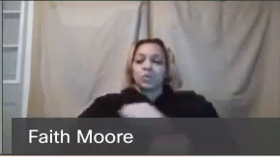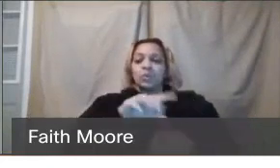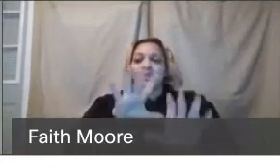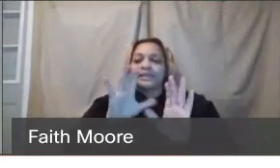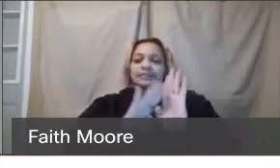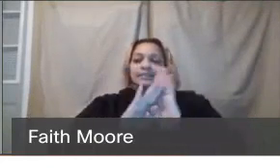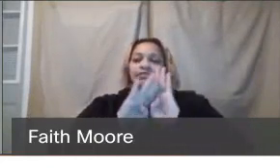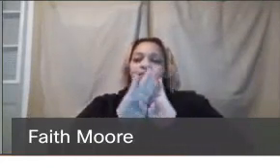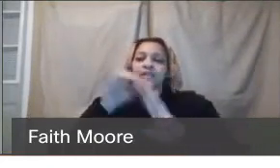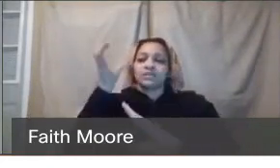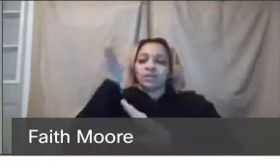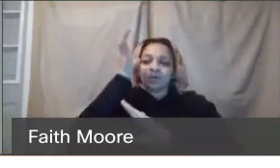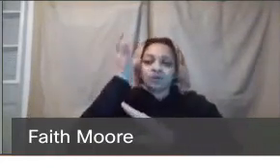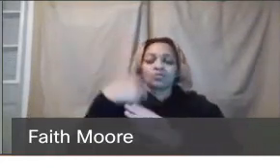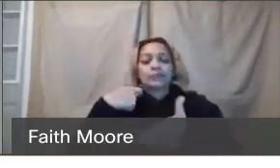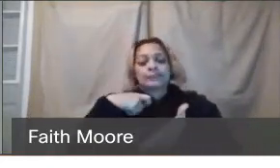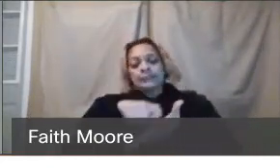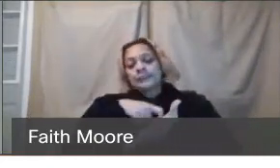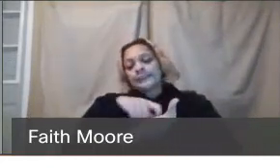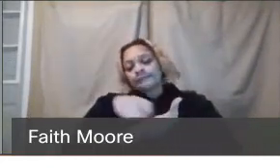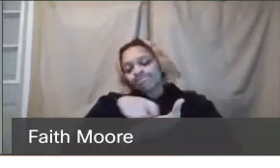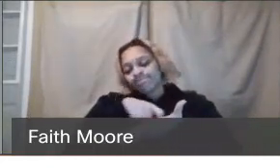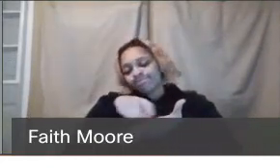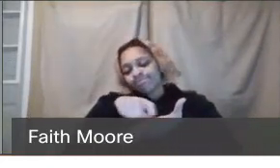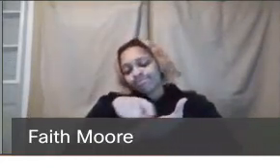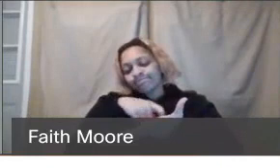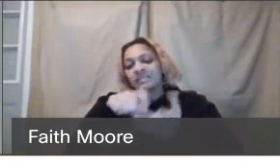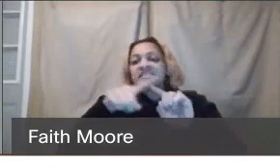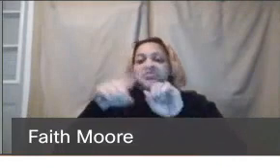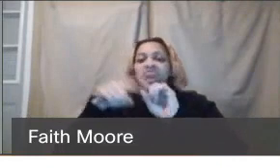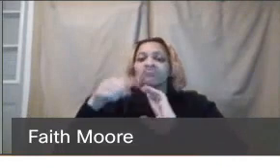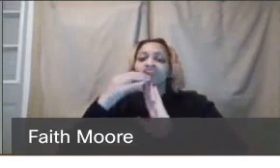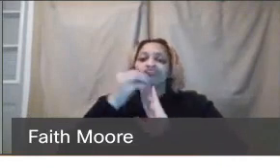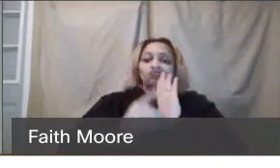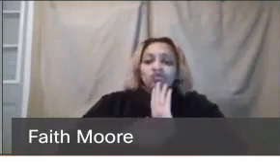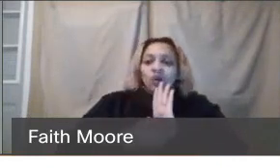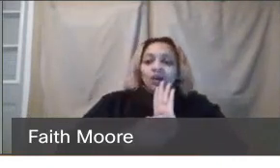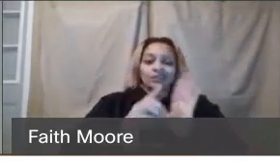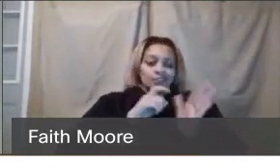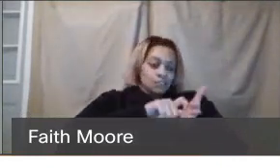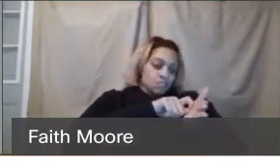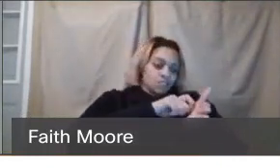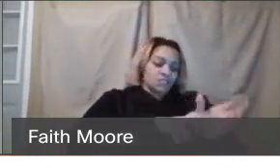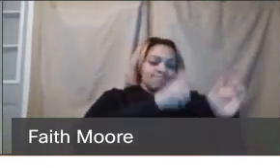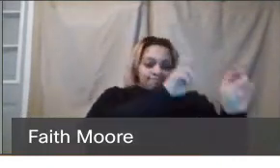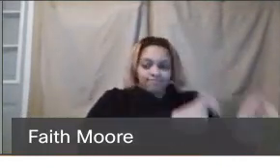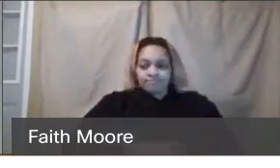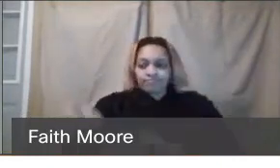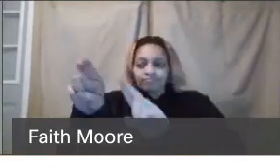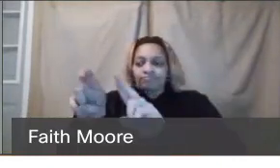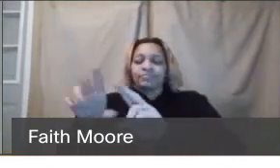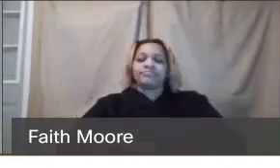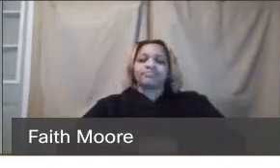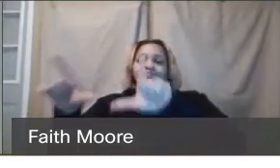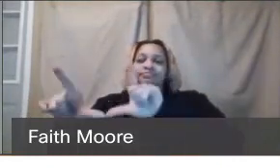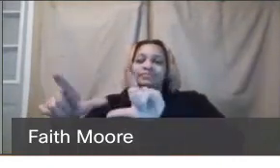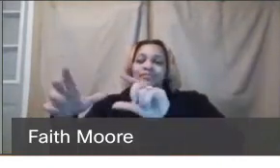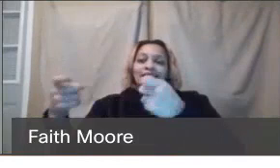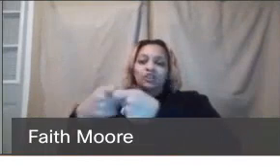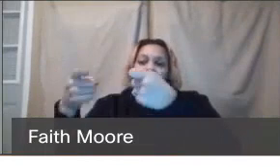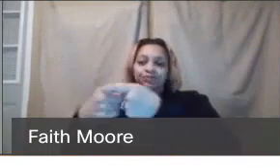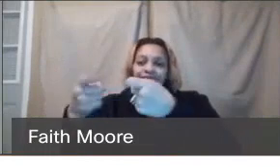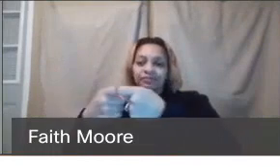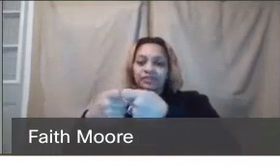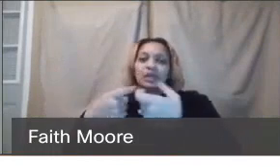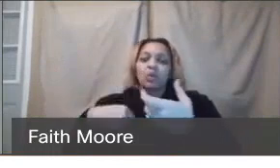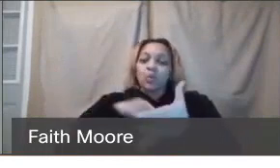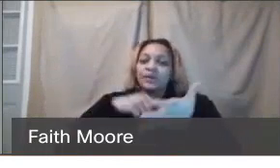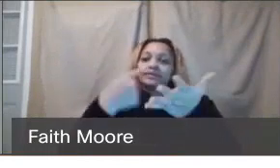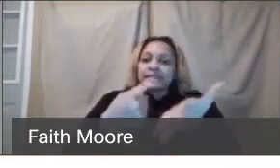we put pen to paper or auto CAD drawings to digital templates and work through that the questions around sticky elements,